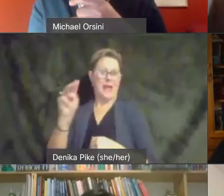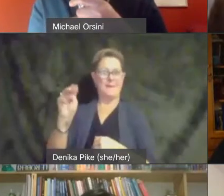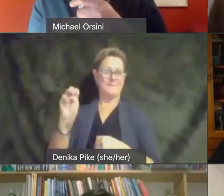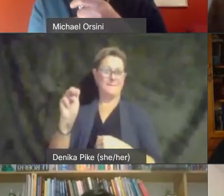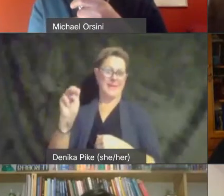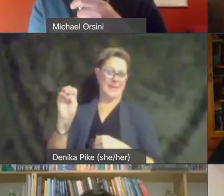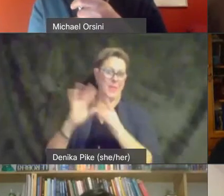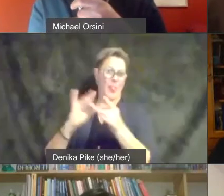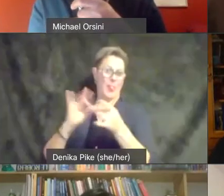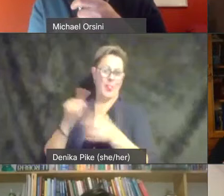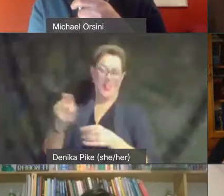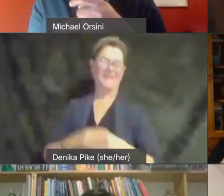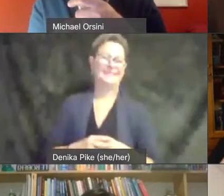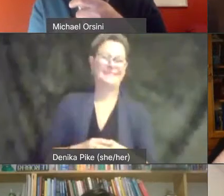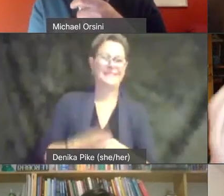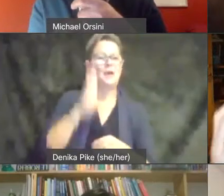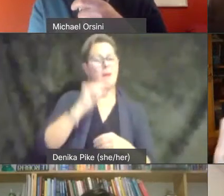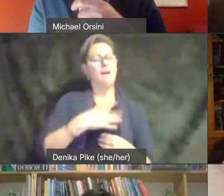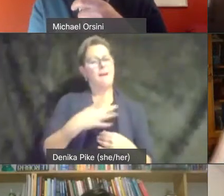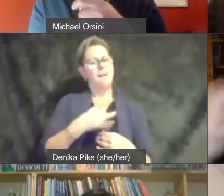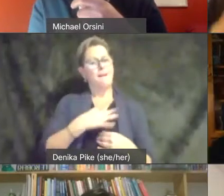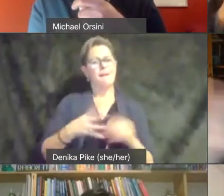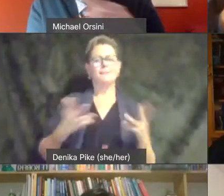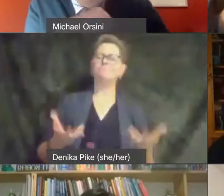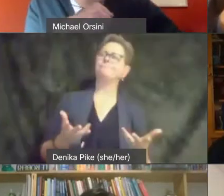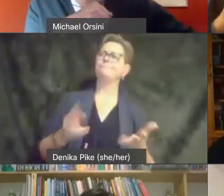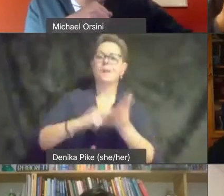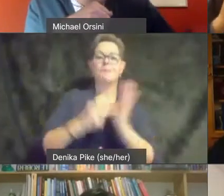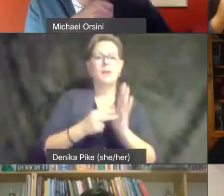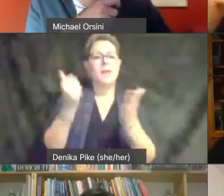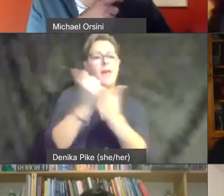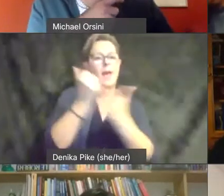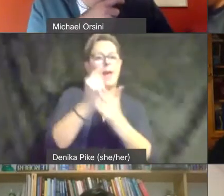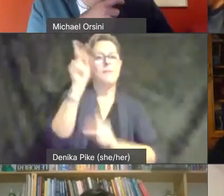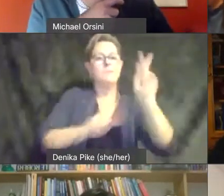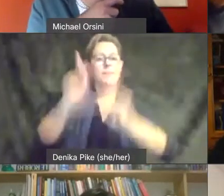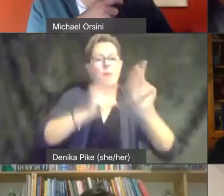But I, I like that because it. For me for a lot of people, I think it helps me recenter that idea of.